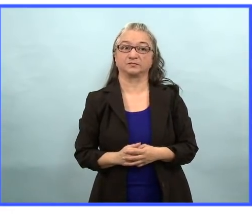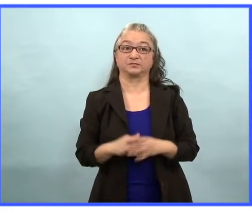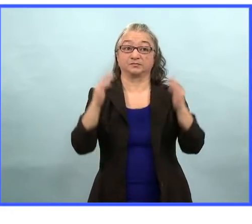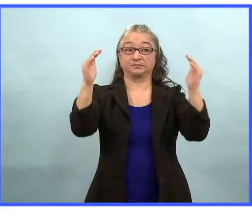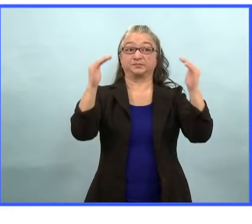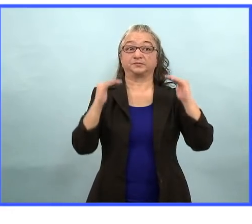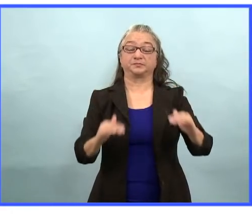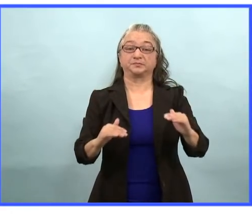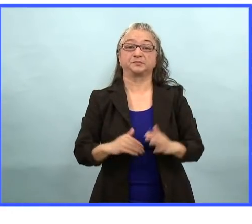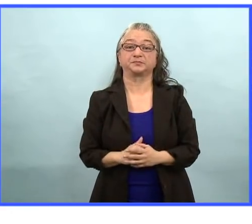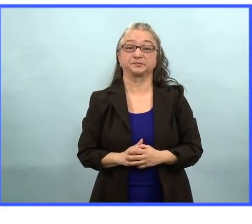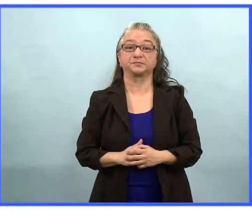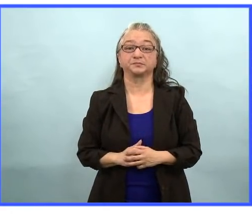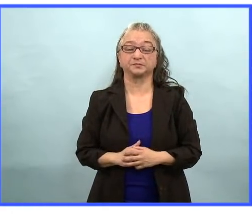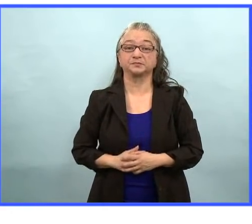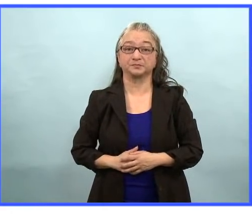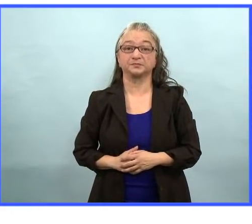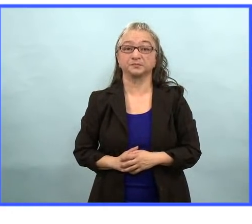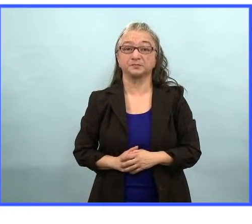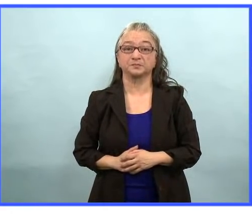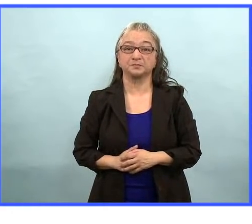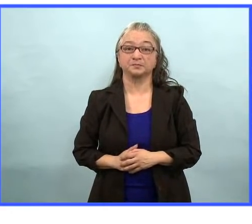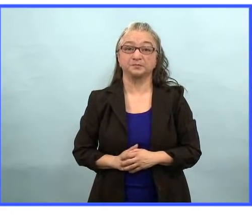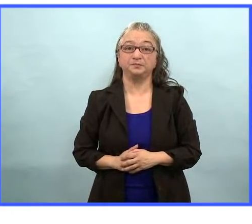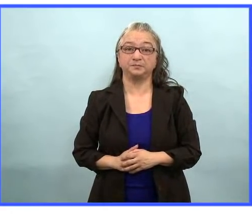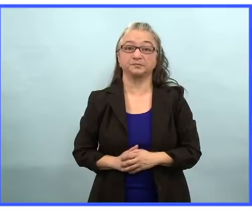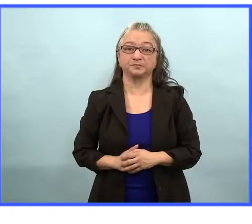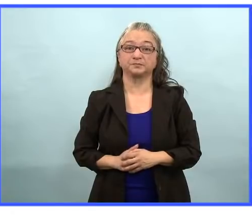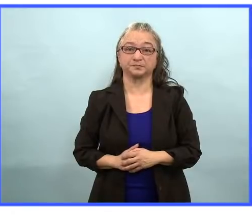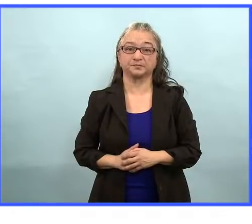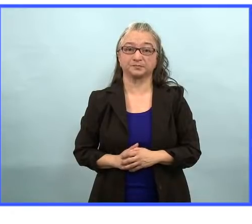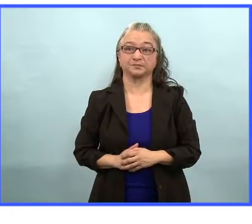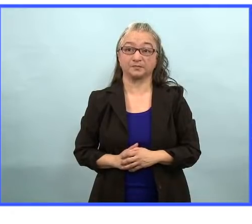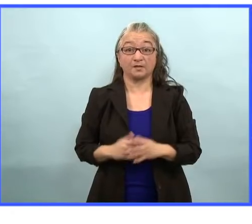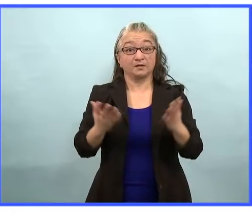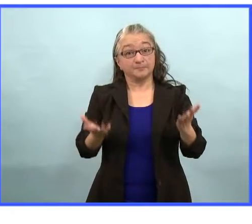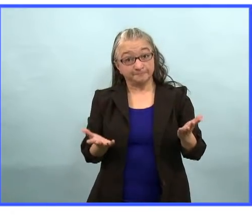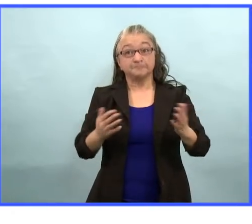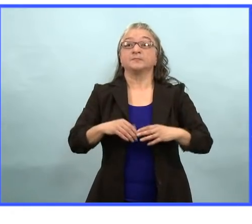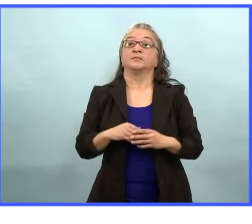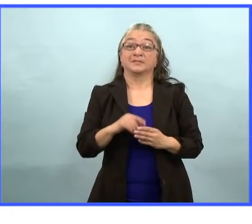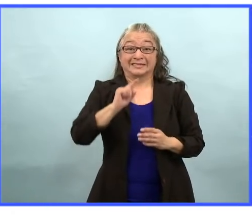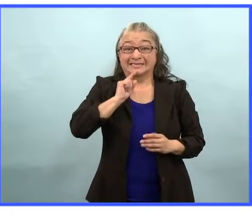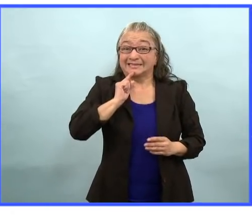this was also reflected in the experience of severe outcomes and at this point i'd like